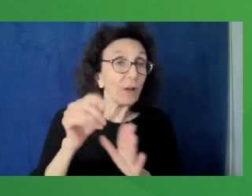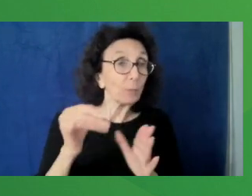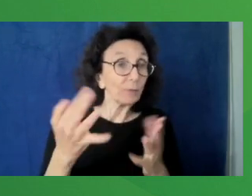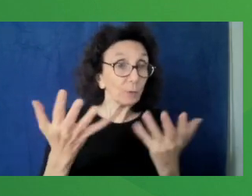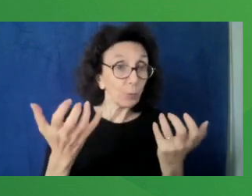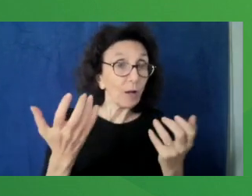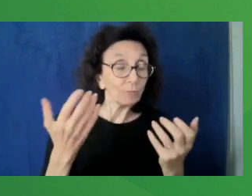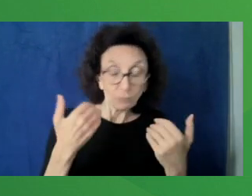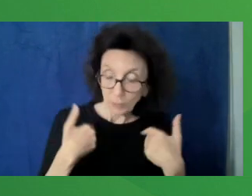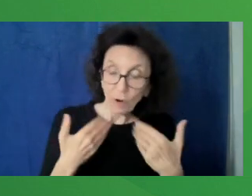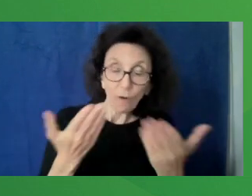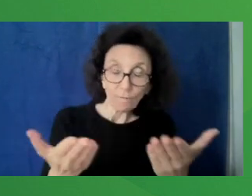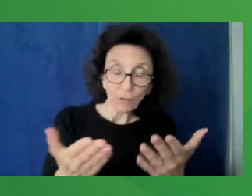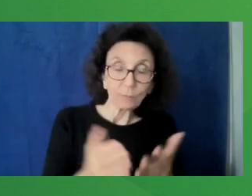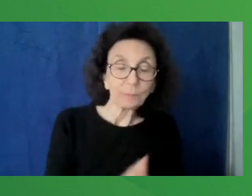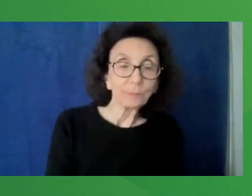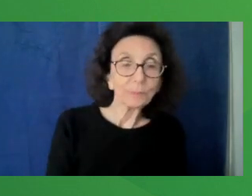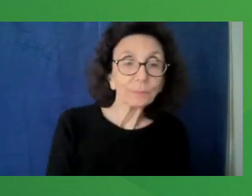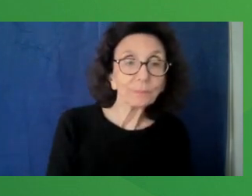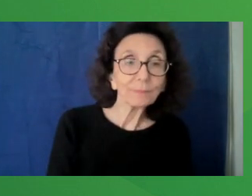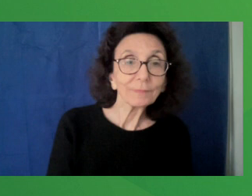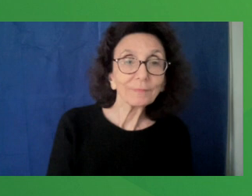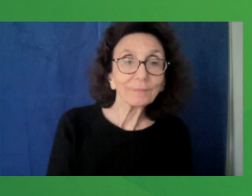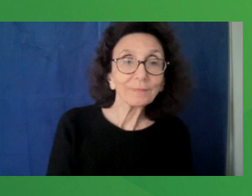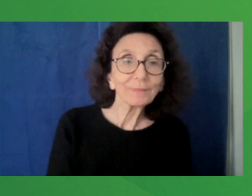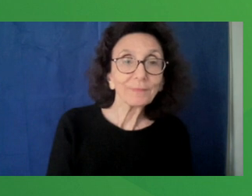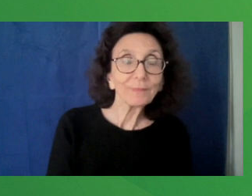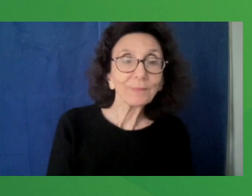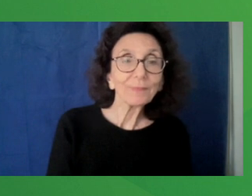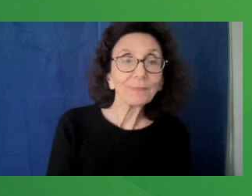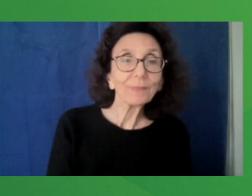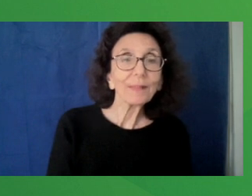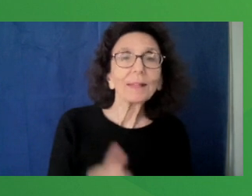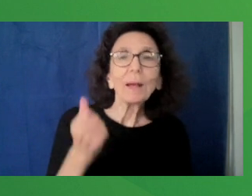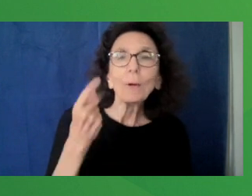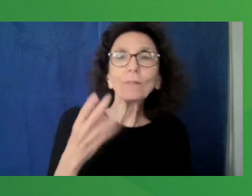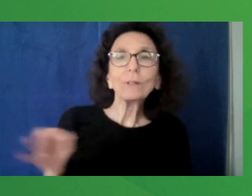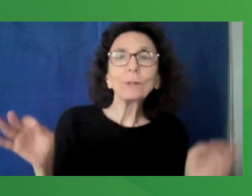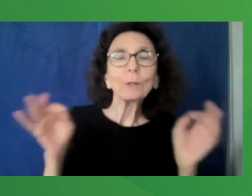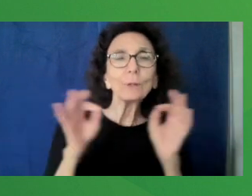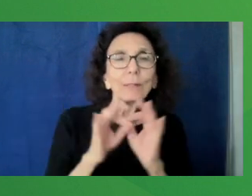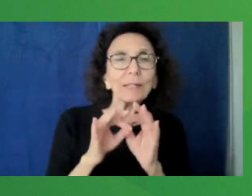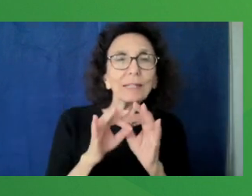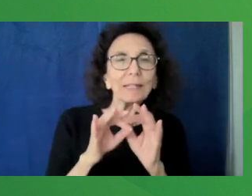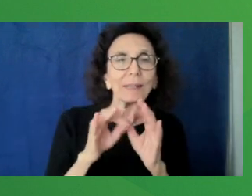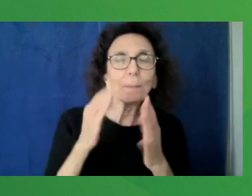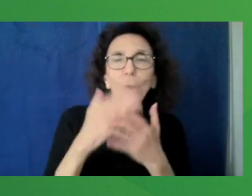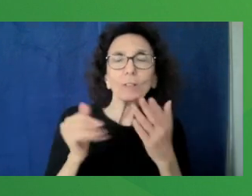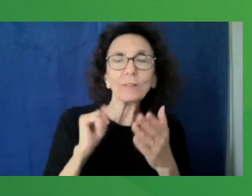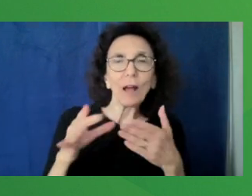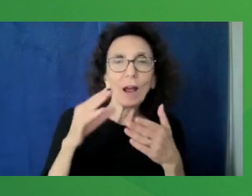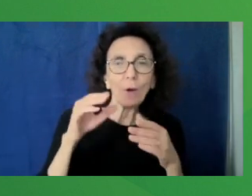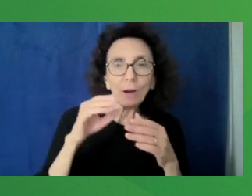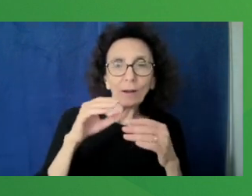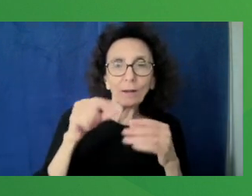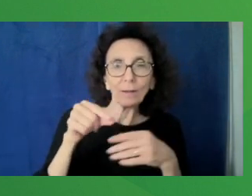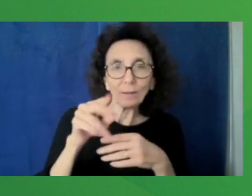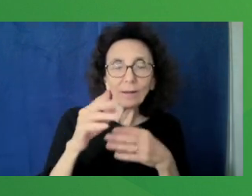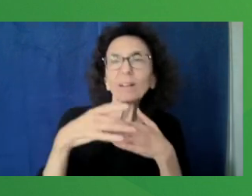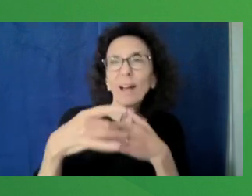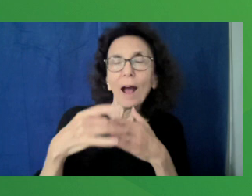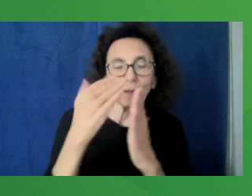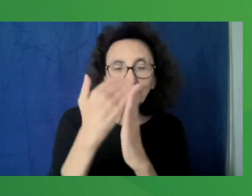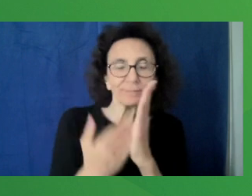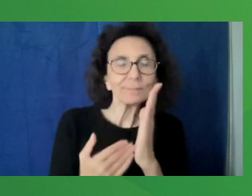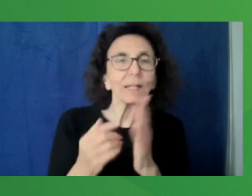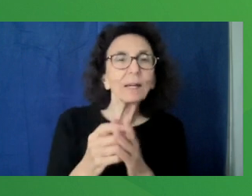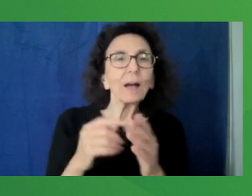Next slide. So, a few key guide features. We take an action research approach, meaning that students